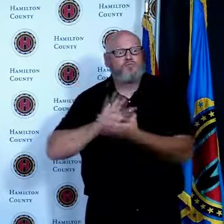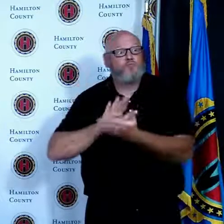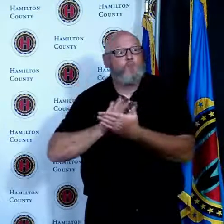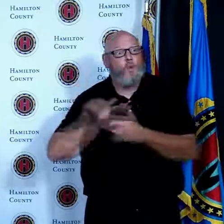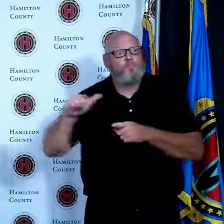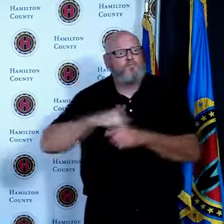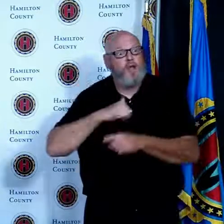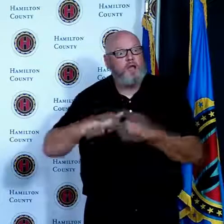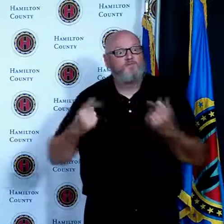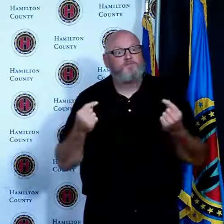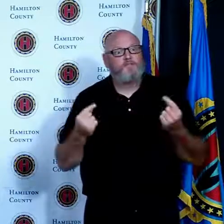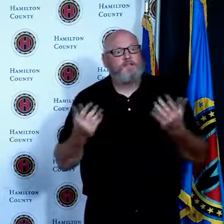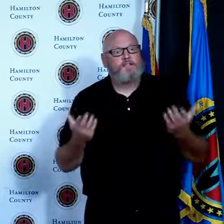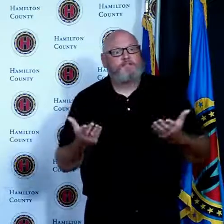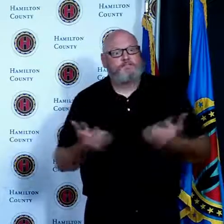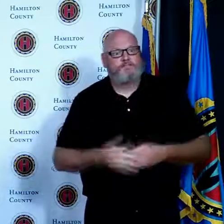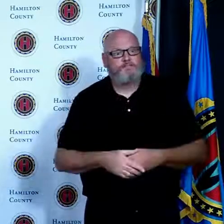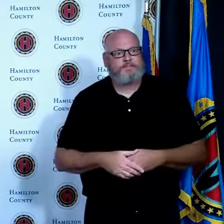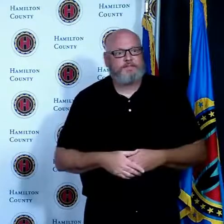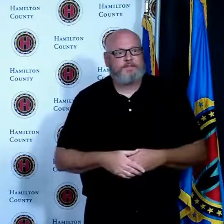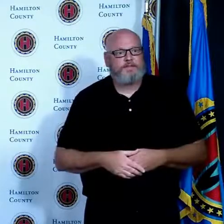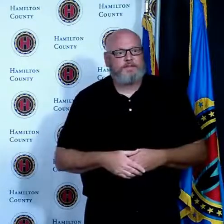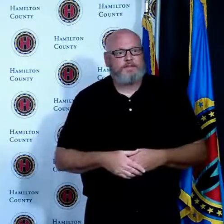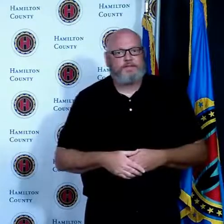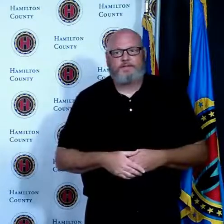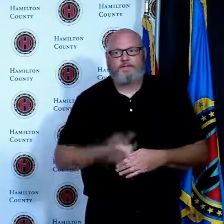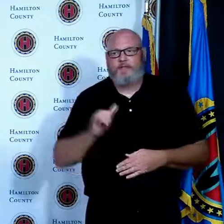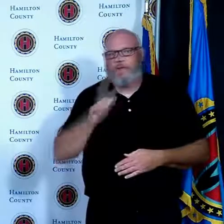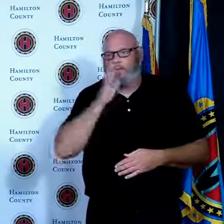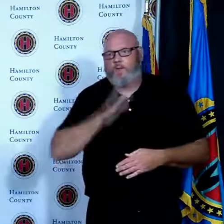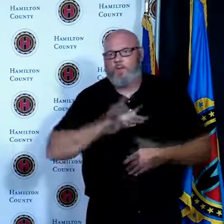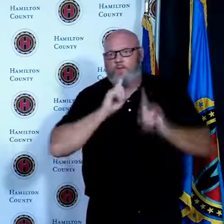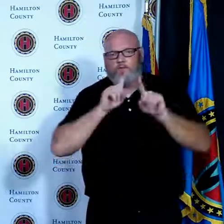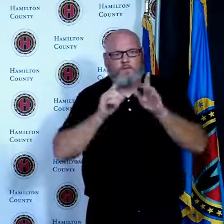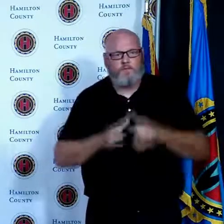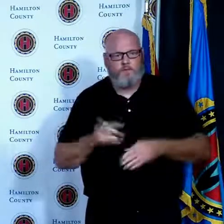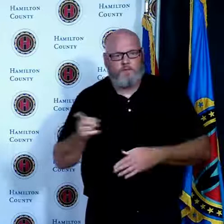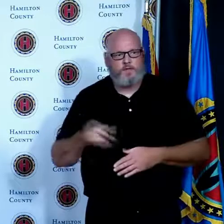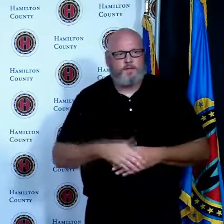a lot and I guess the end of last week some of the in-person learning was starting in school districts all across our counties